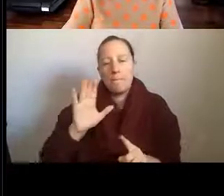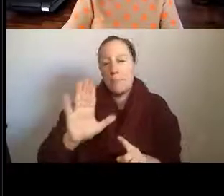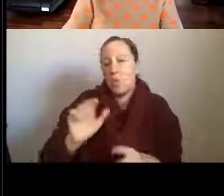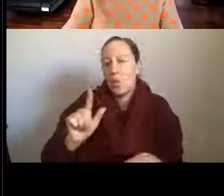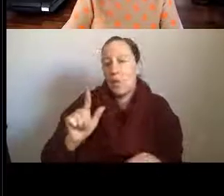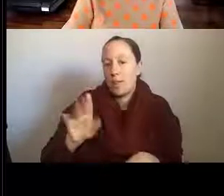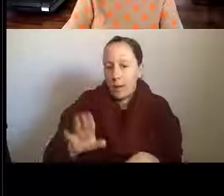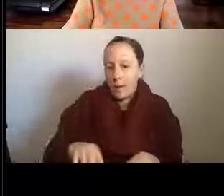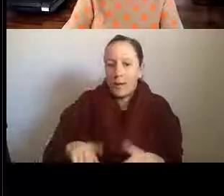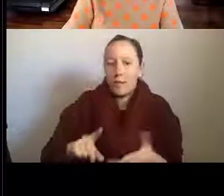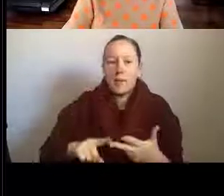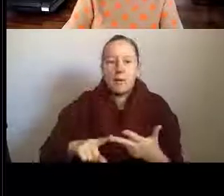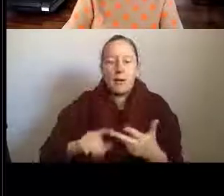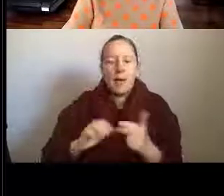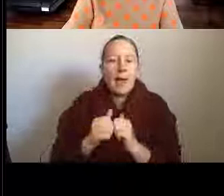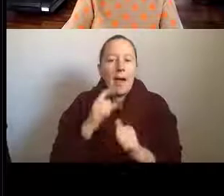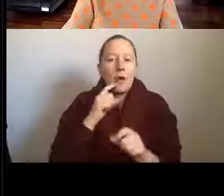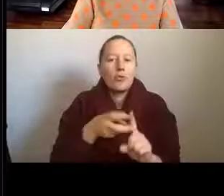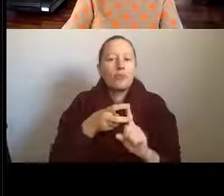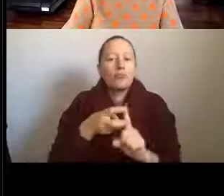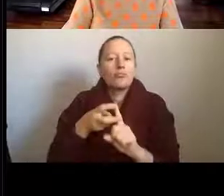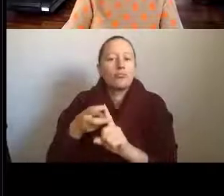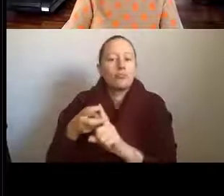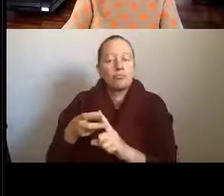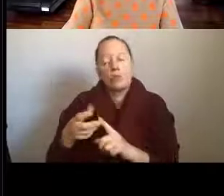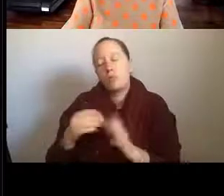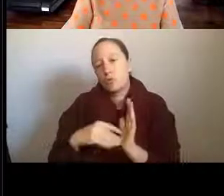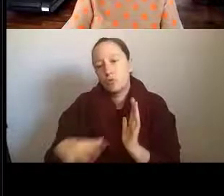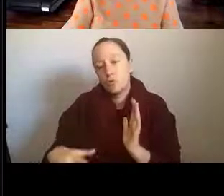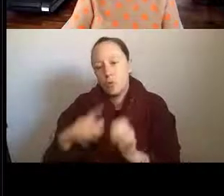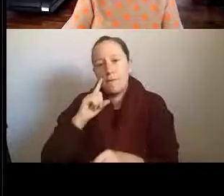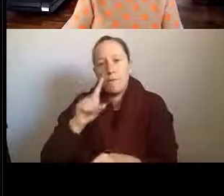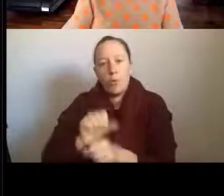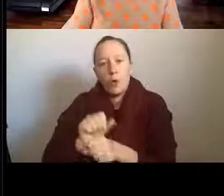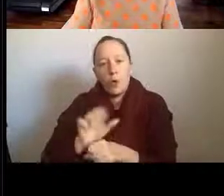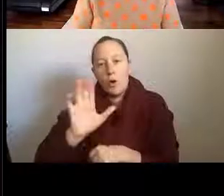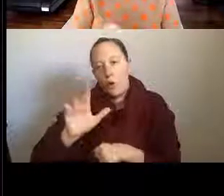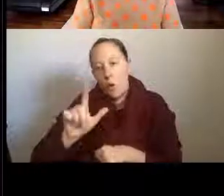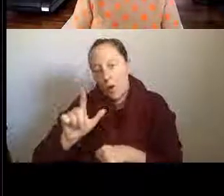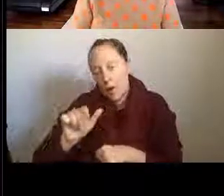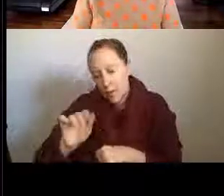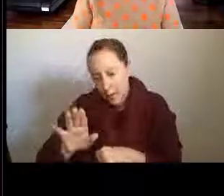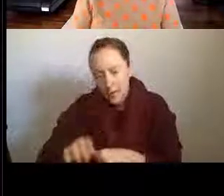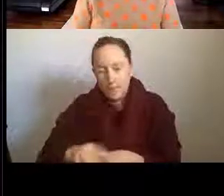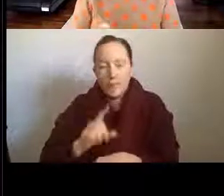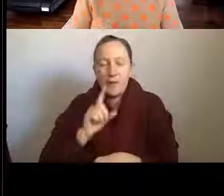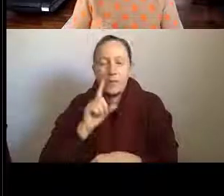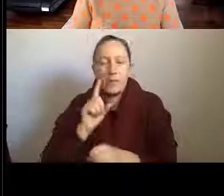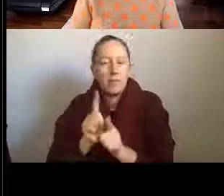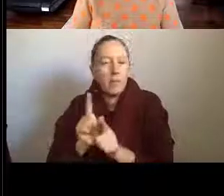about recruiting them to work in your lab and it's really important in these kinds of things to be specific.